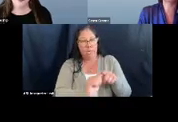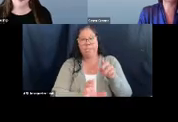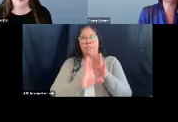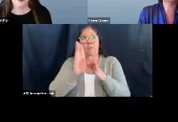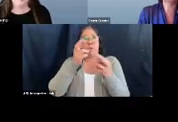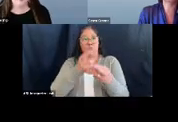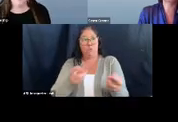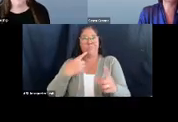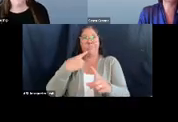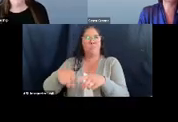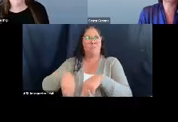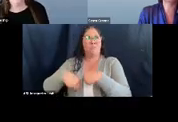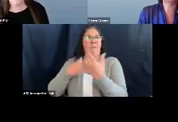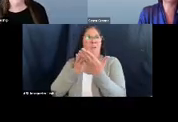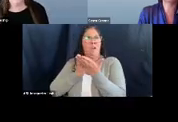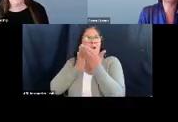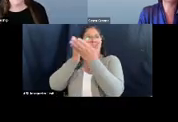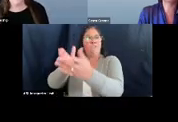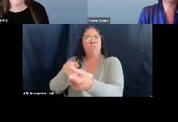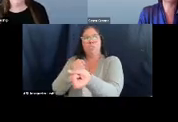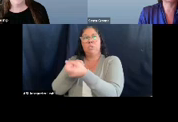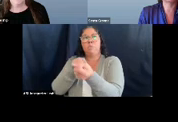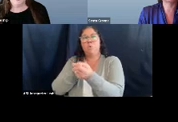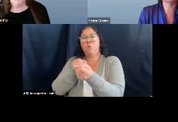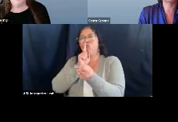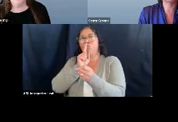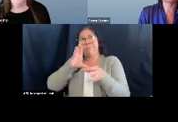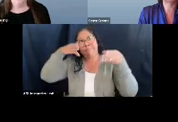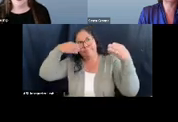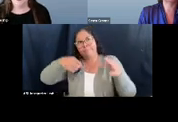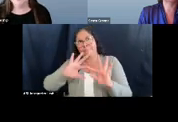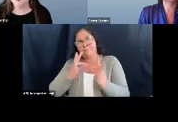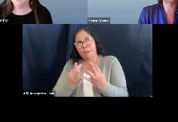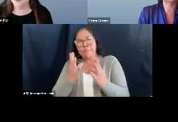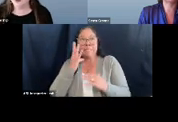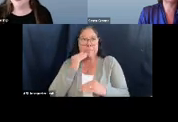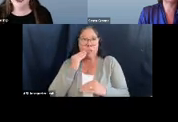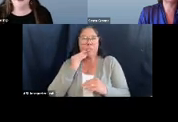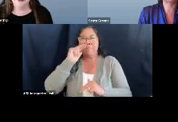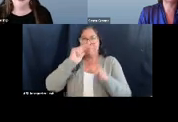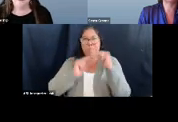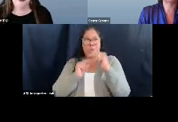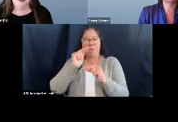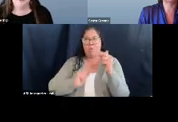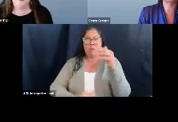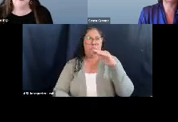support that centers the family experience and builds the capacity of both families and